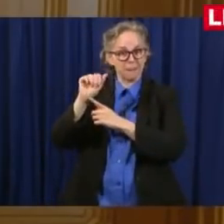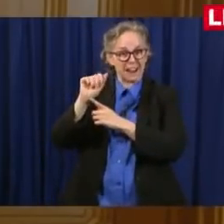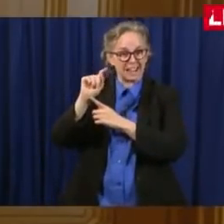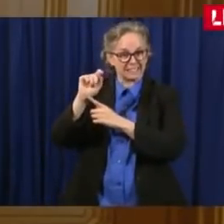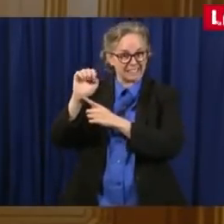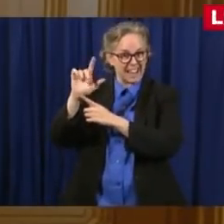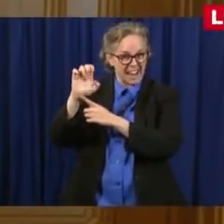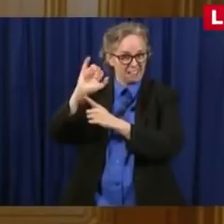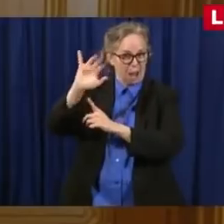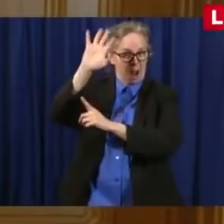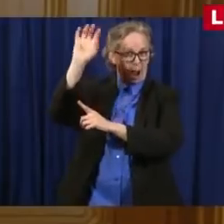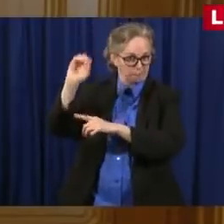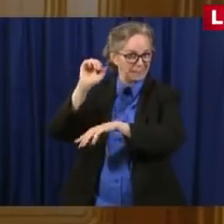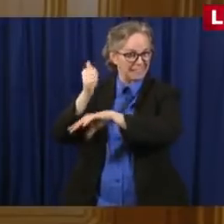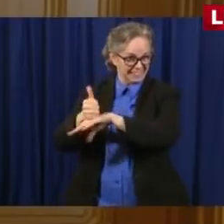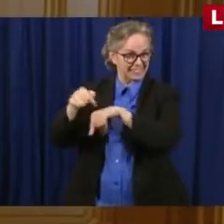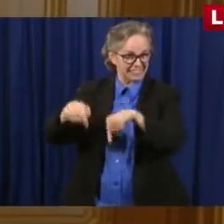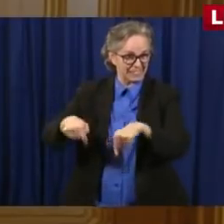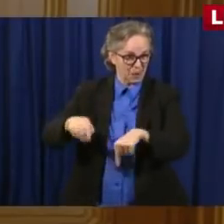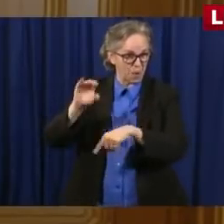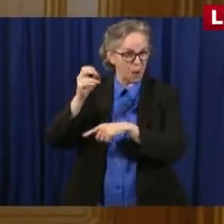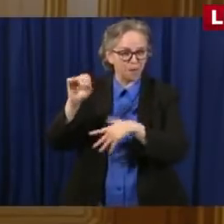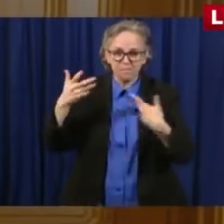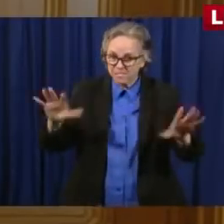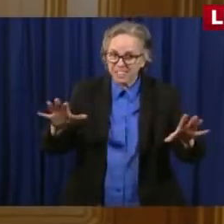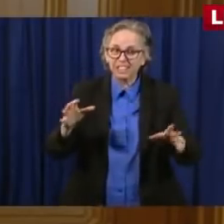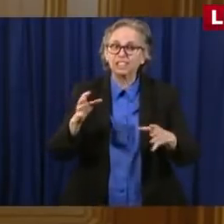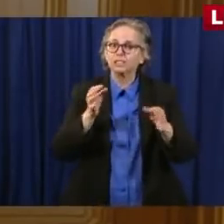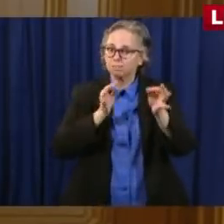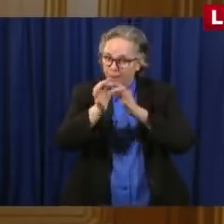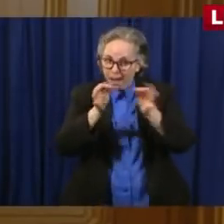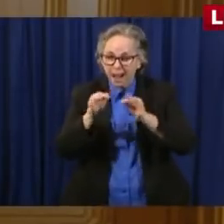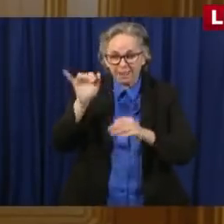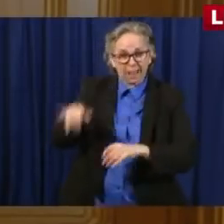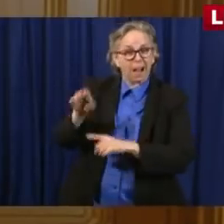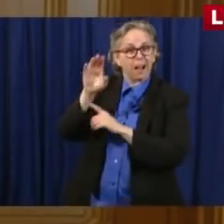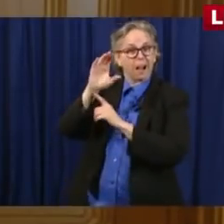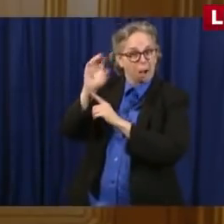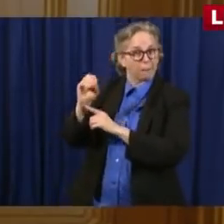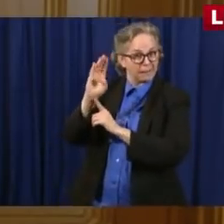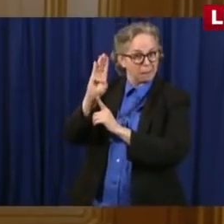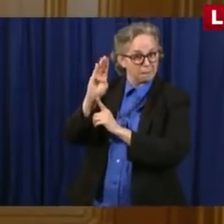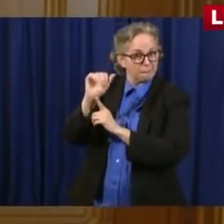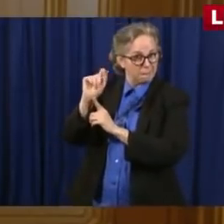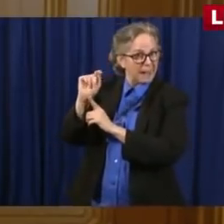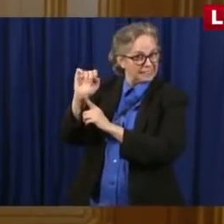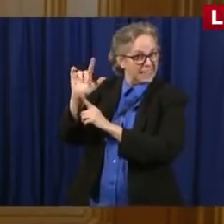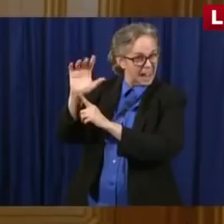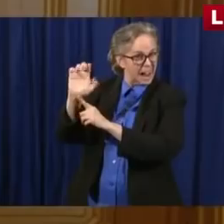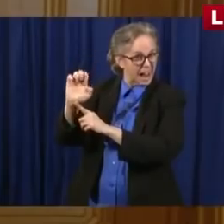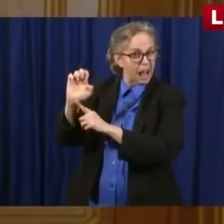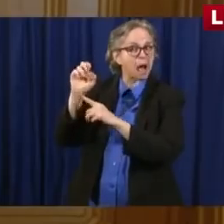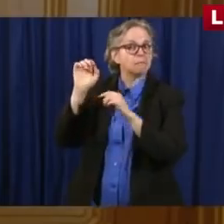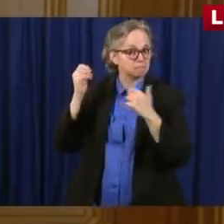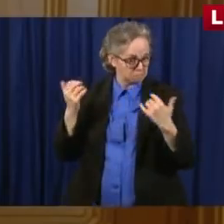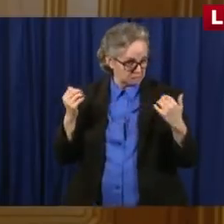LET ME START WITH WHAT PATEL IS DOING.